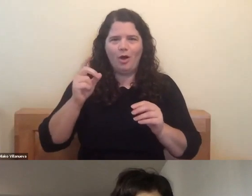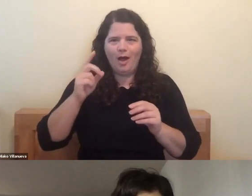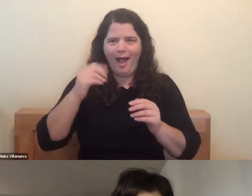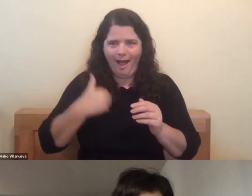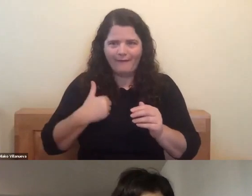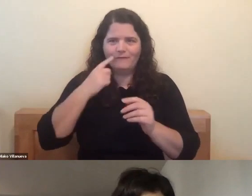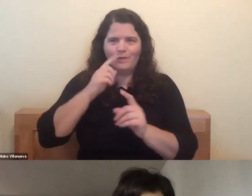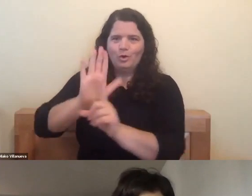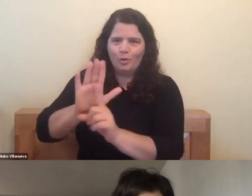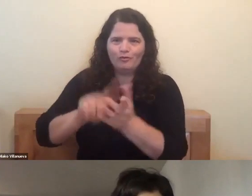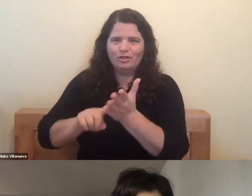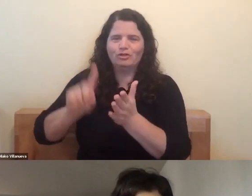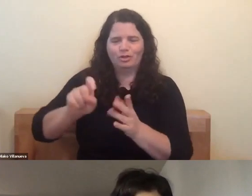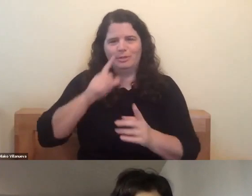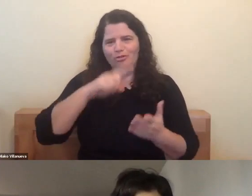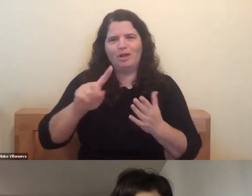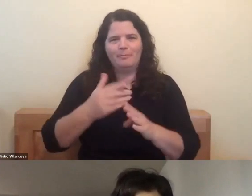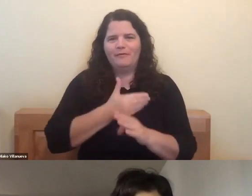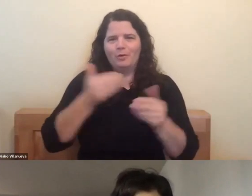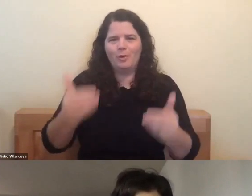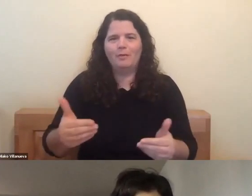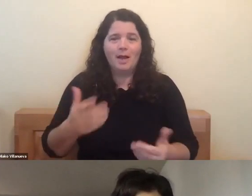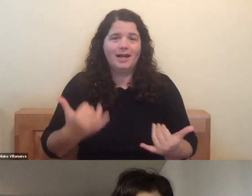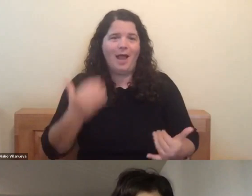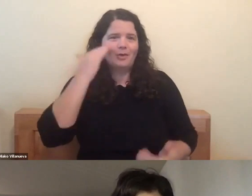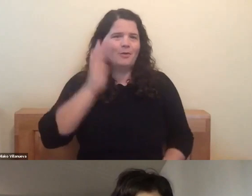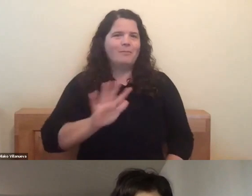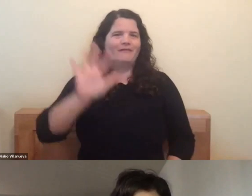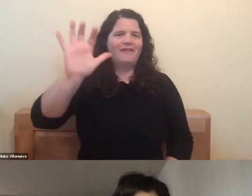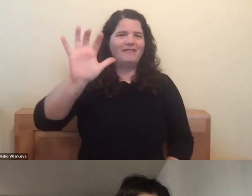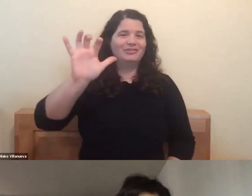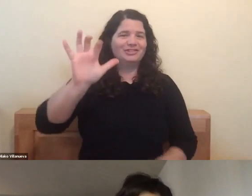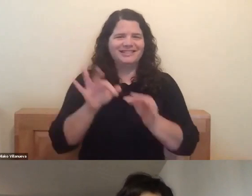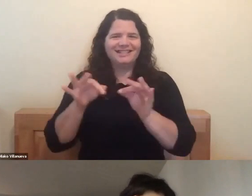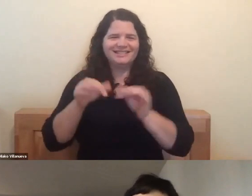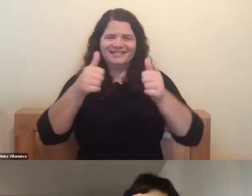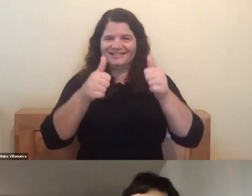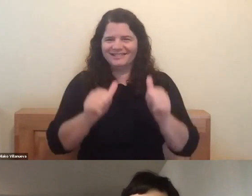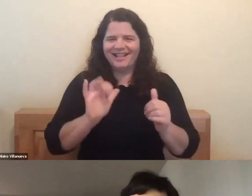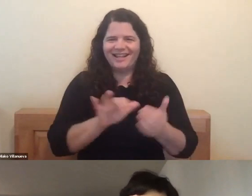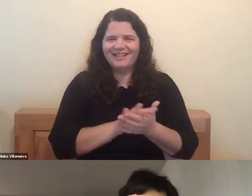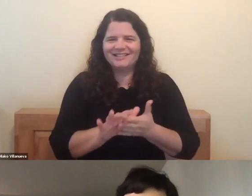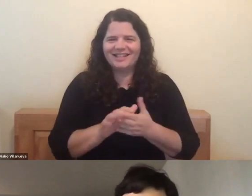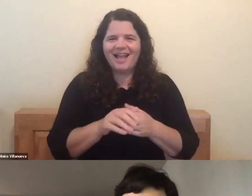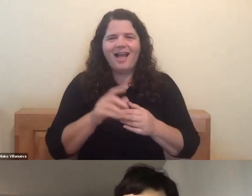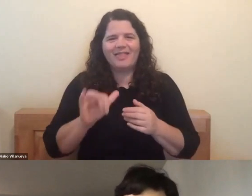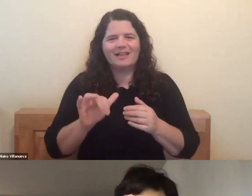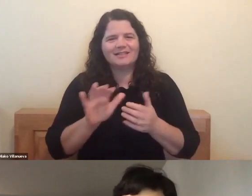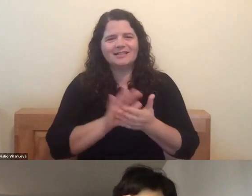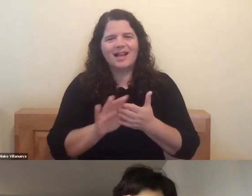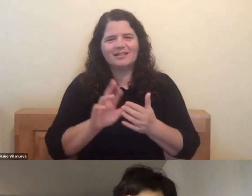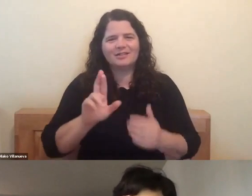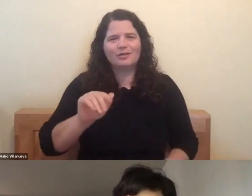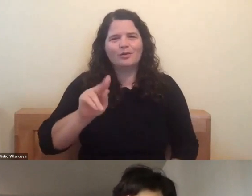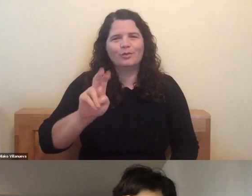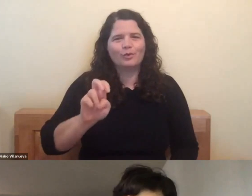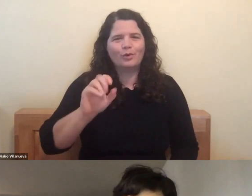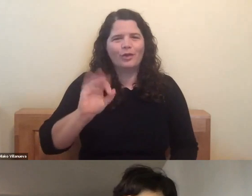Cool. But now we know about 500 sentences and I think there was a rule of thumb for Zeeps law (phonetic).